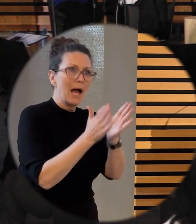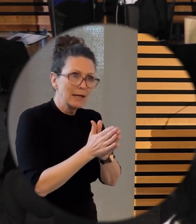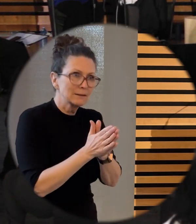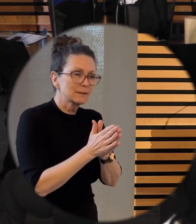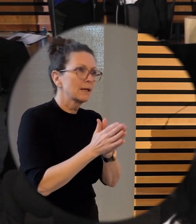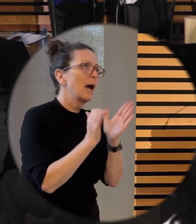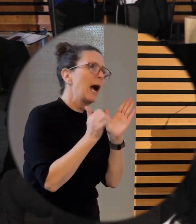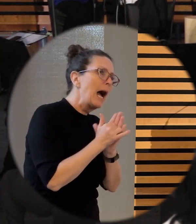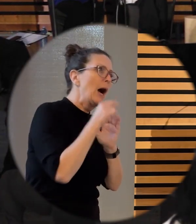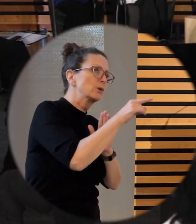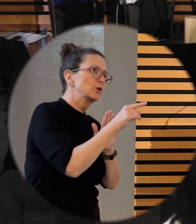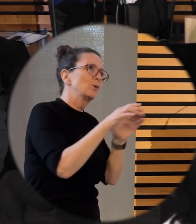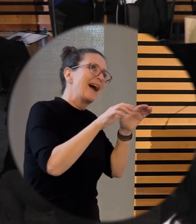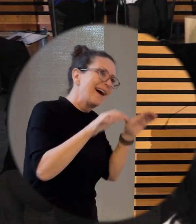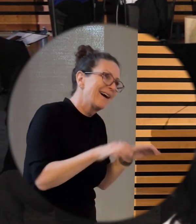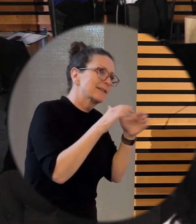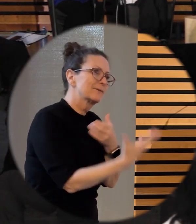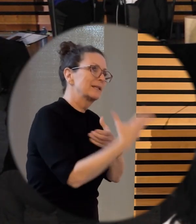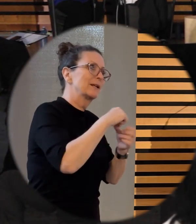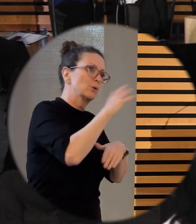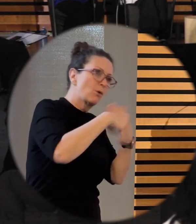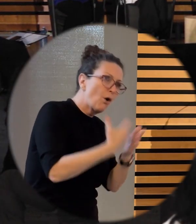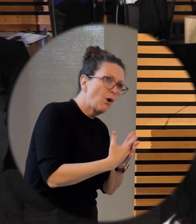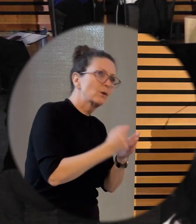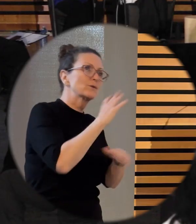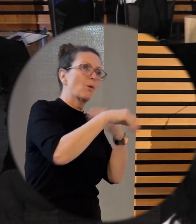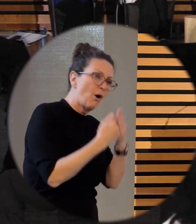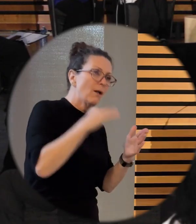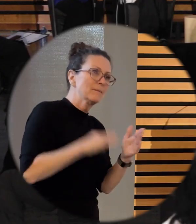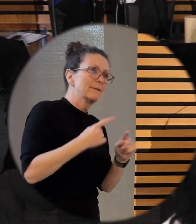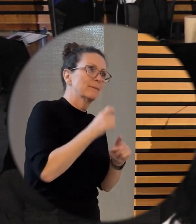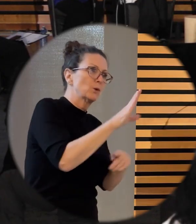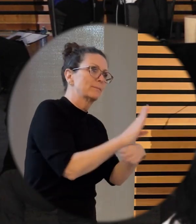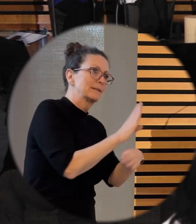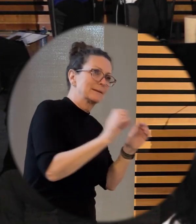ask, "And how do you actively include everyone so that everyone can benefit from this business that